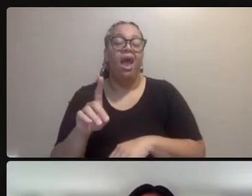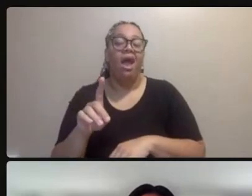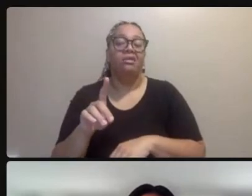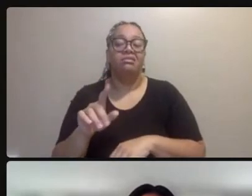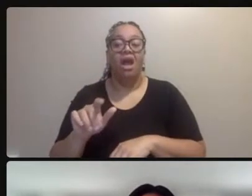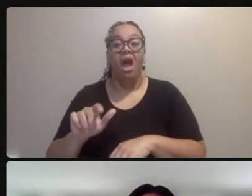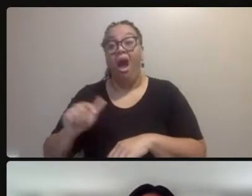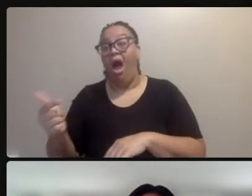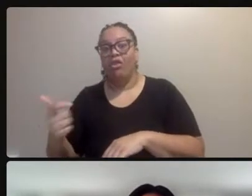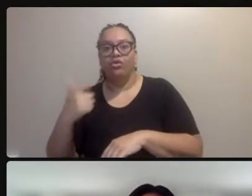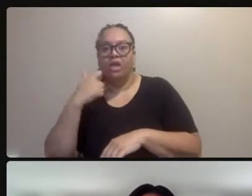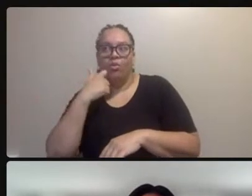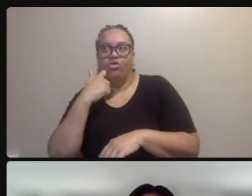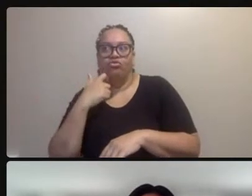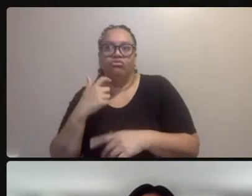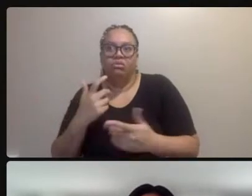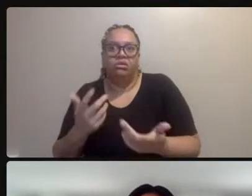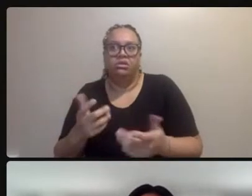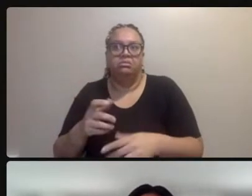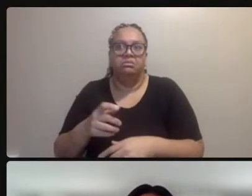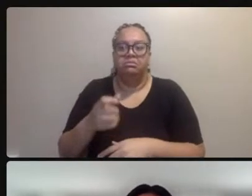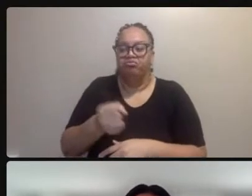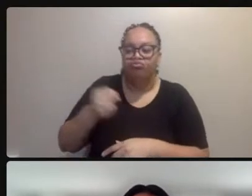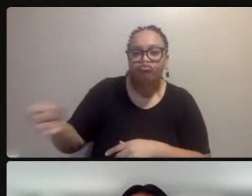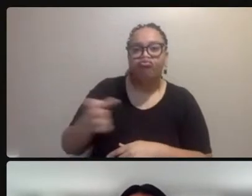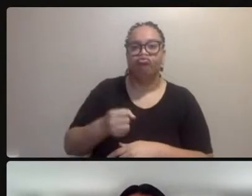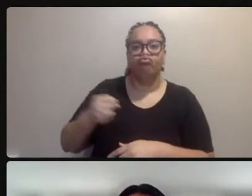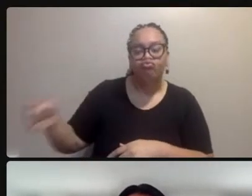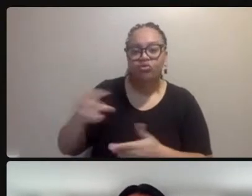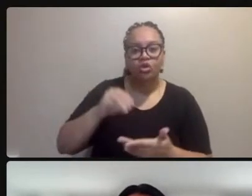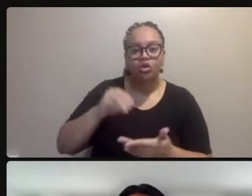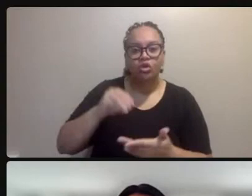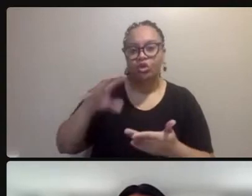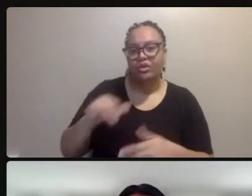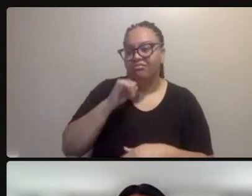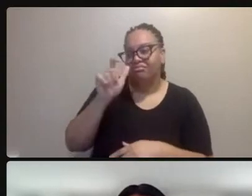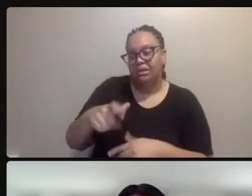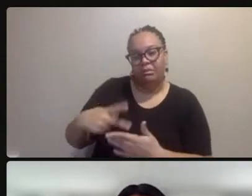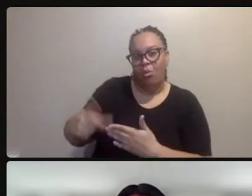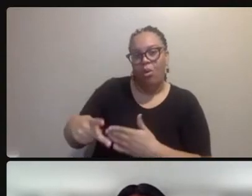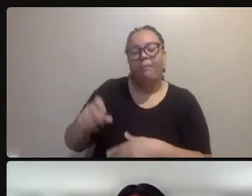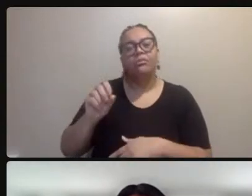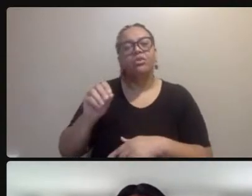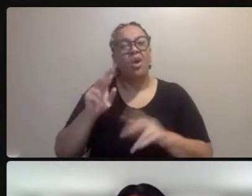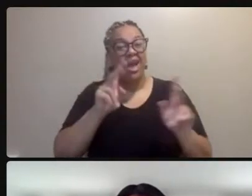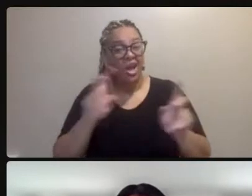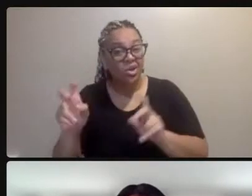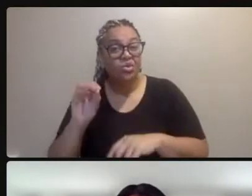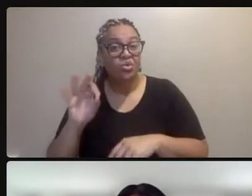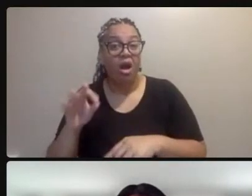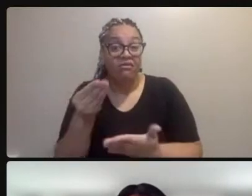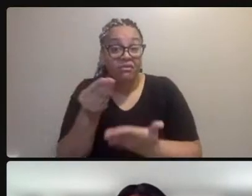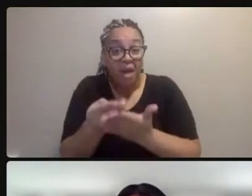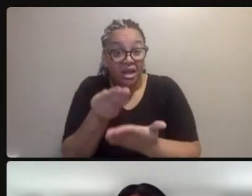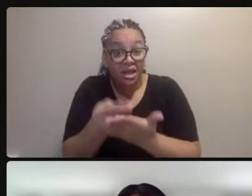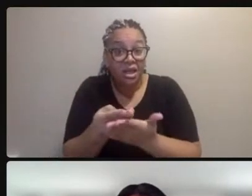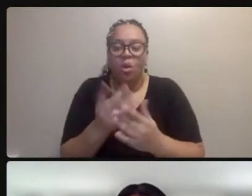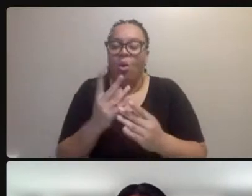DETERMINED WHAT PROGRAMS WERE SUCCESSFUL WITH ALTERNATIVE AND